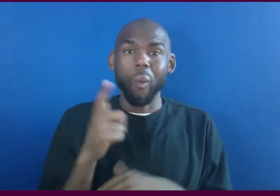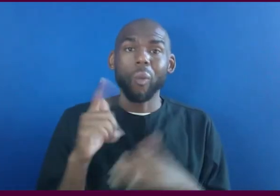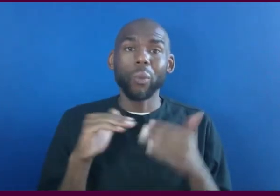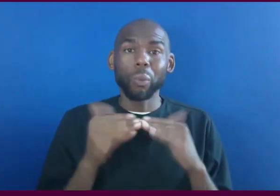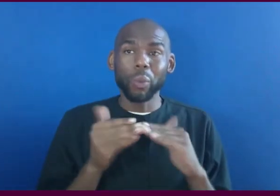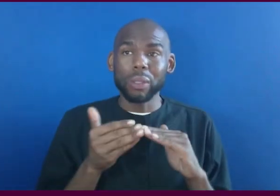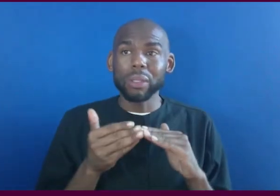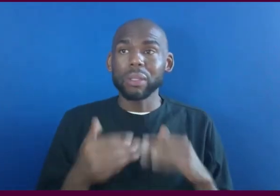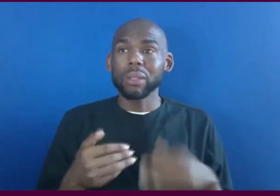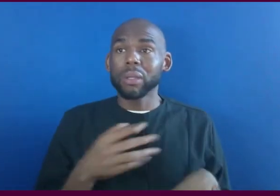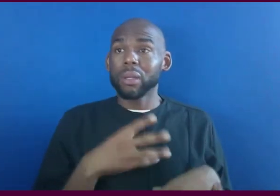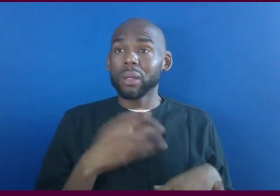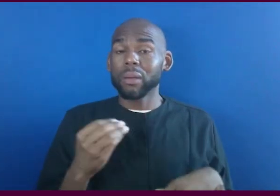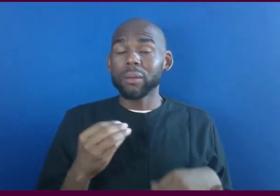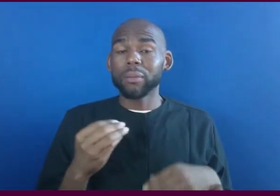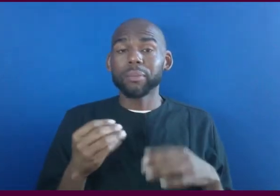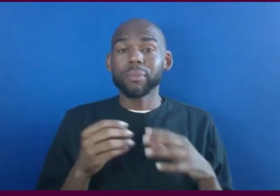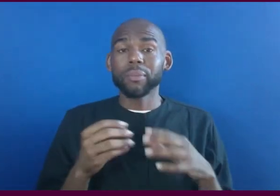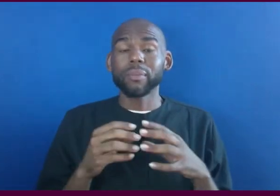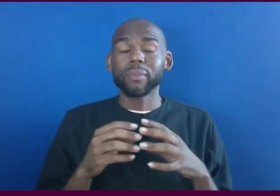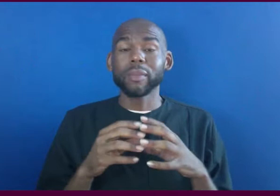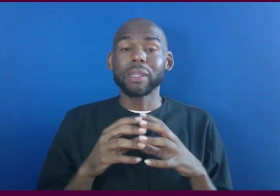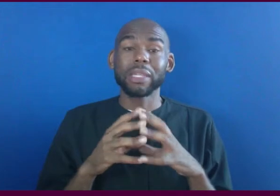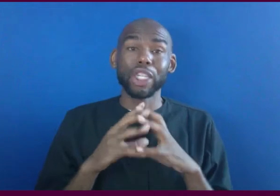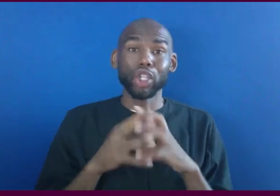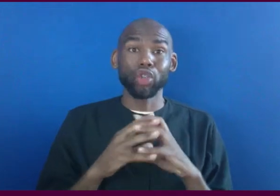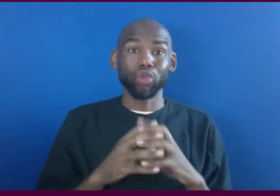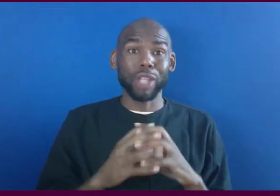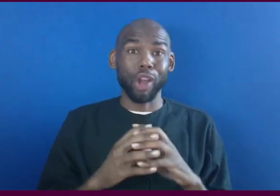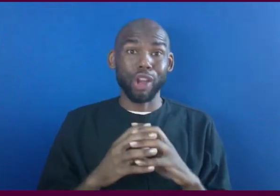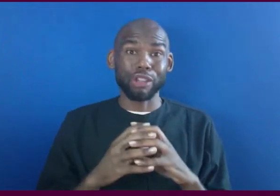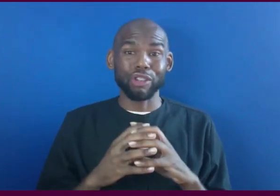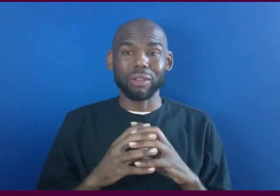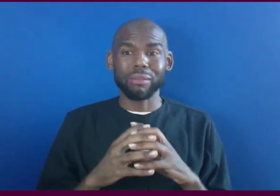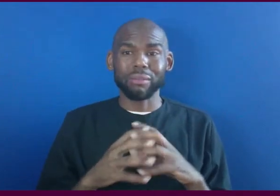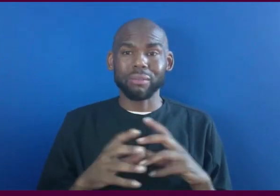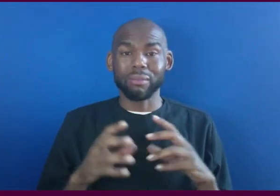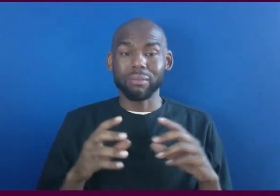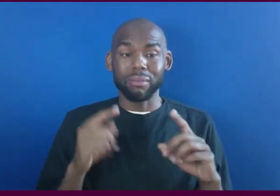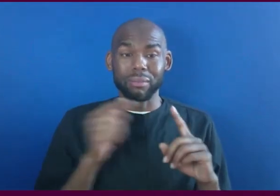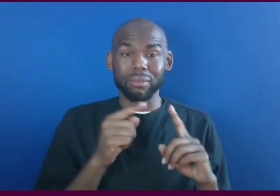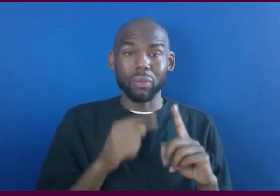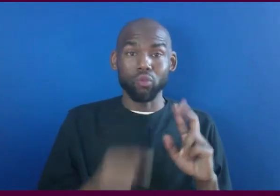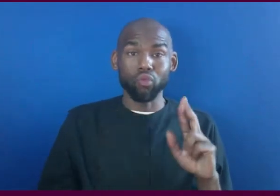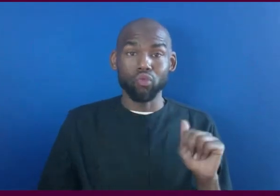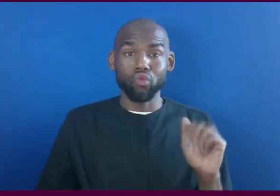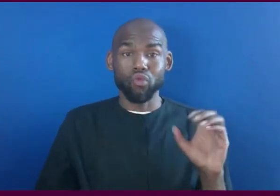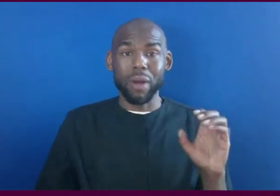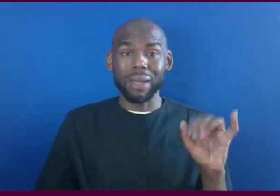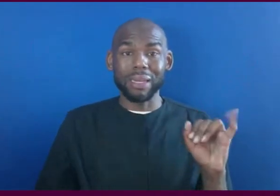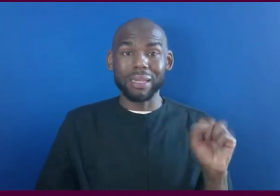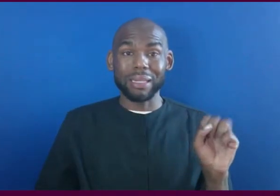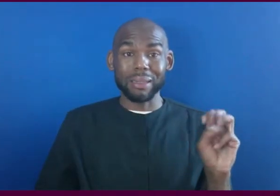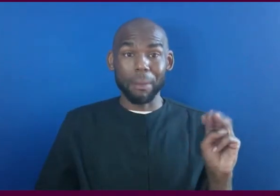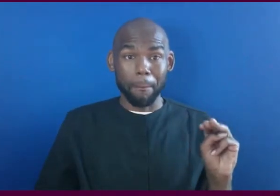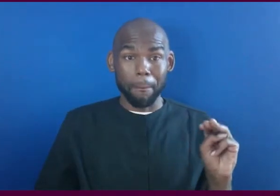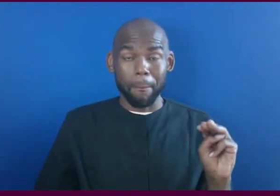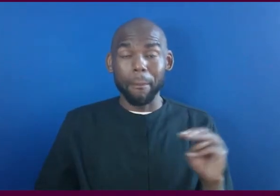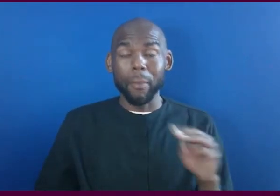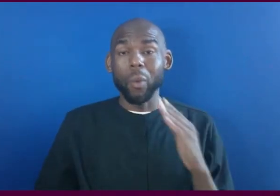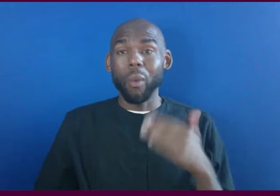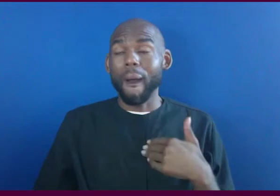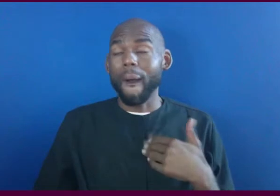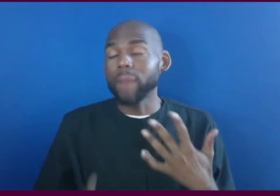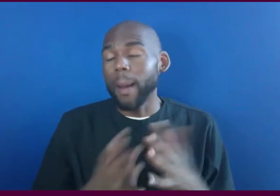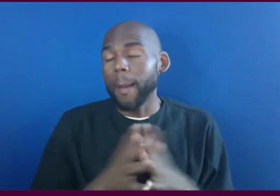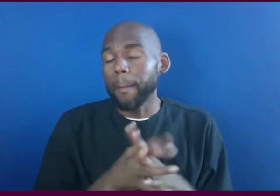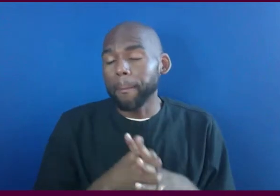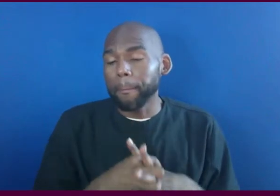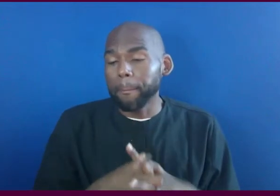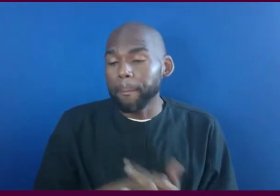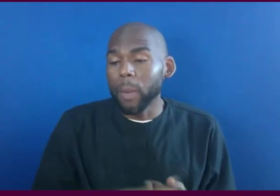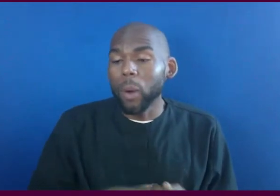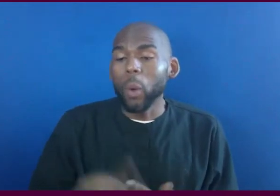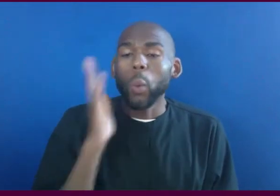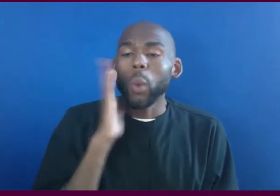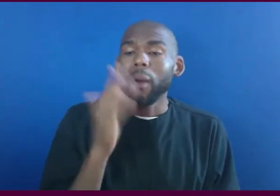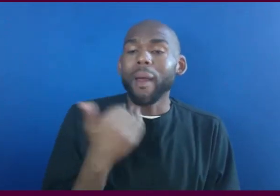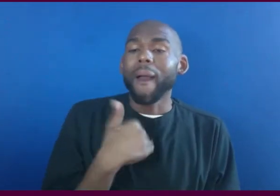And then, intersecting that with racism, so you would have this...